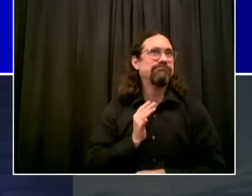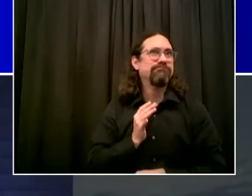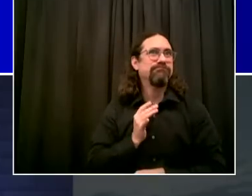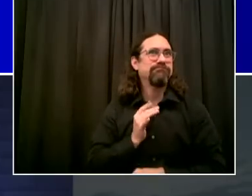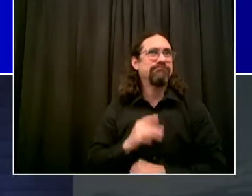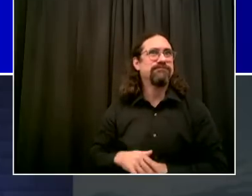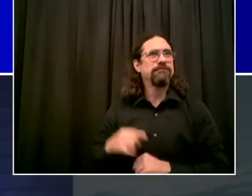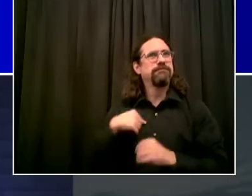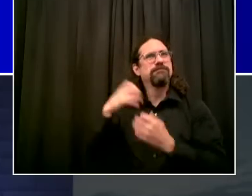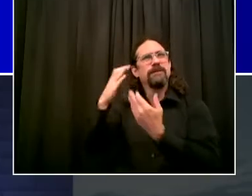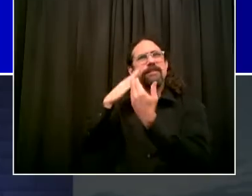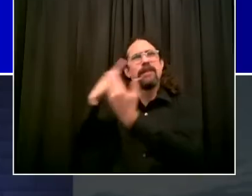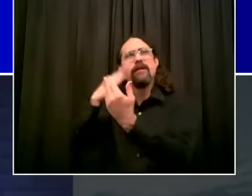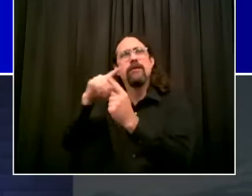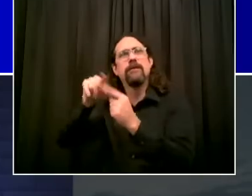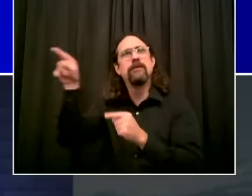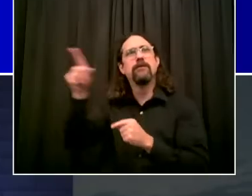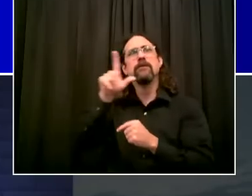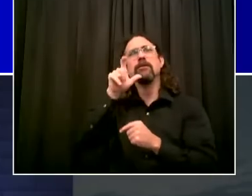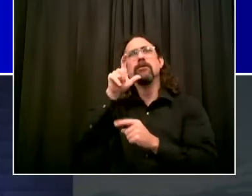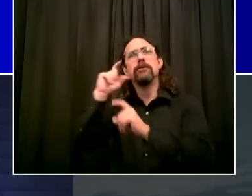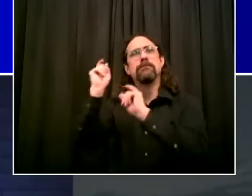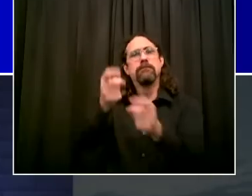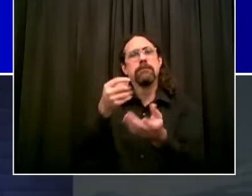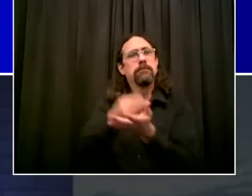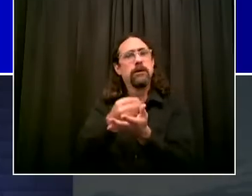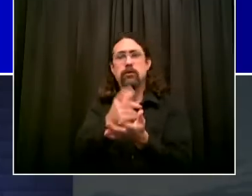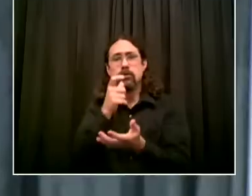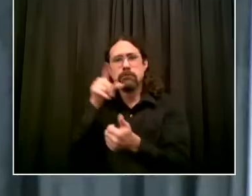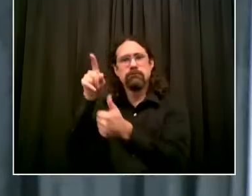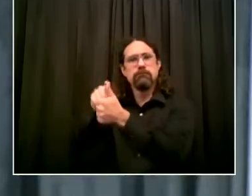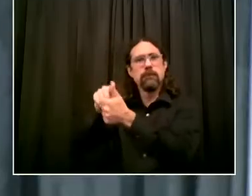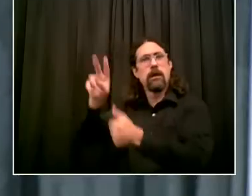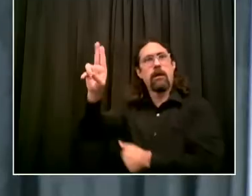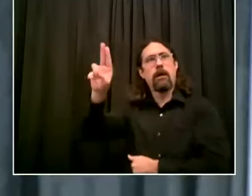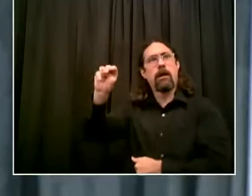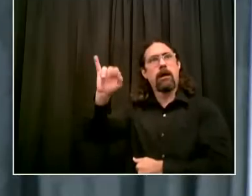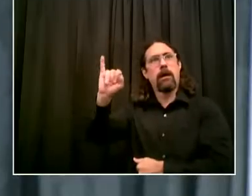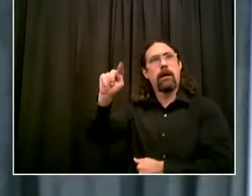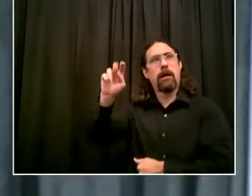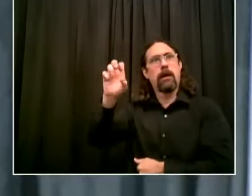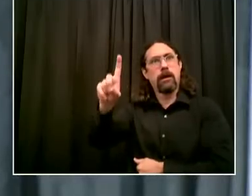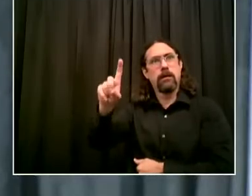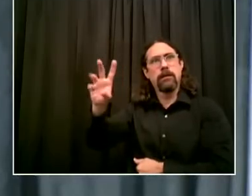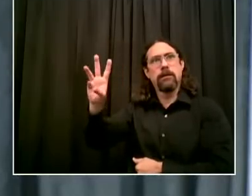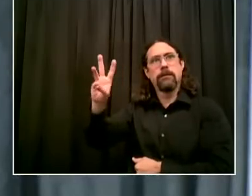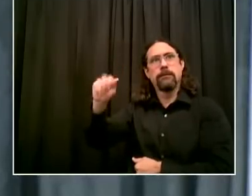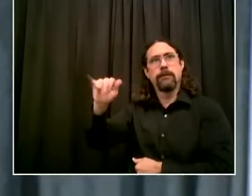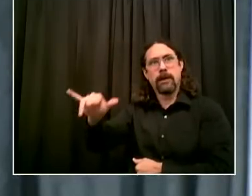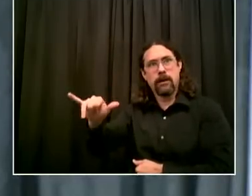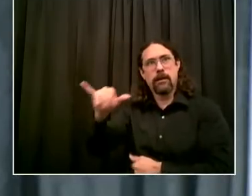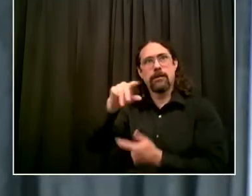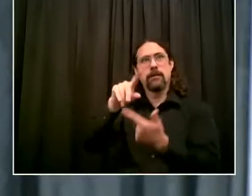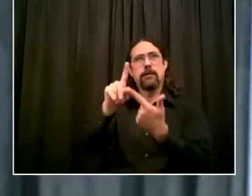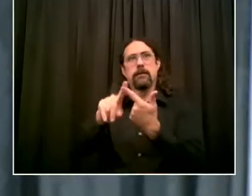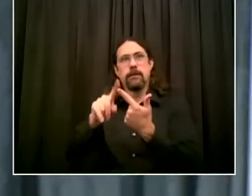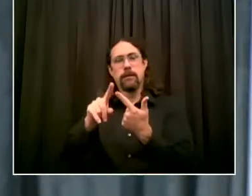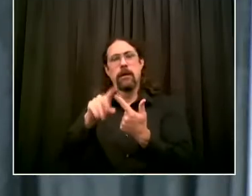ALLIANCE FOR SUPPORTING THIS GREAT CONTEST. WE WANTED TO SUPPORT SMALL